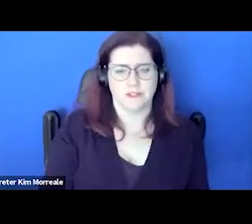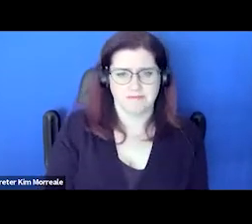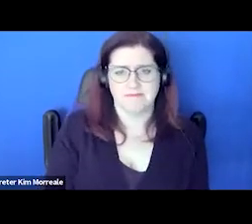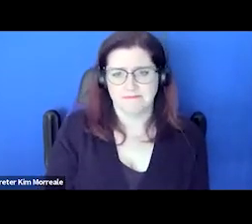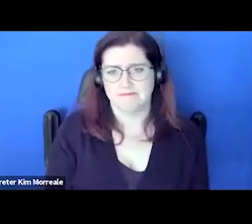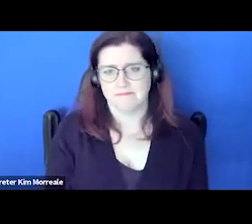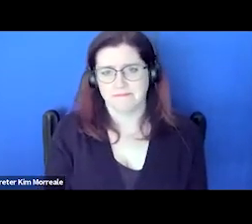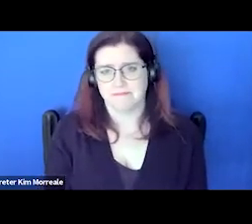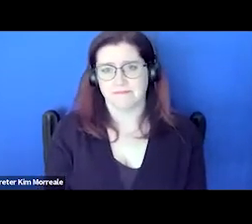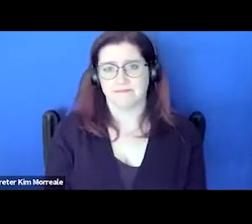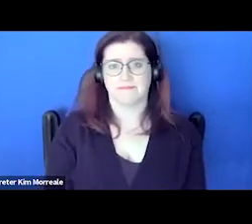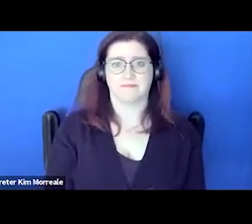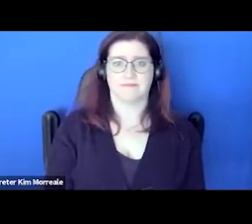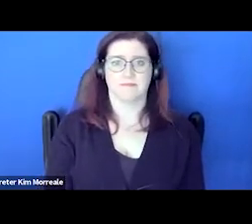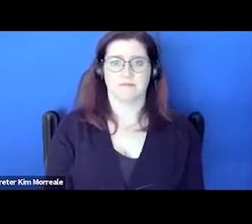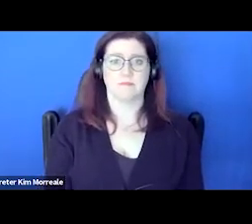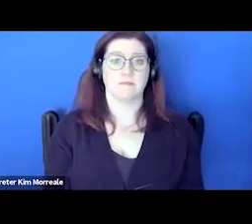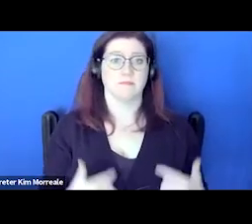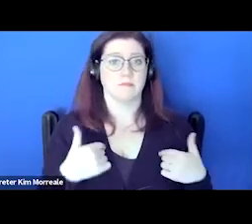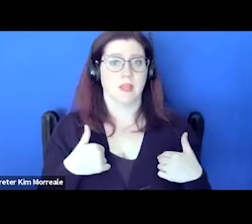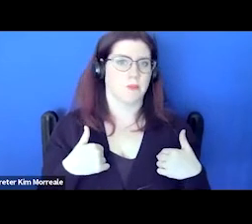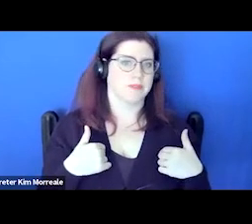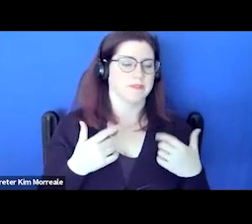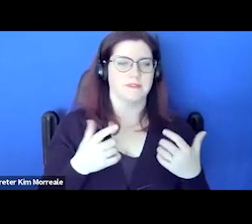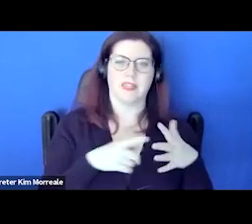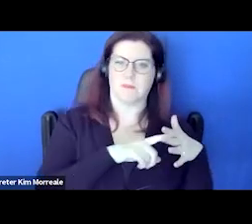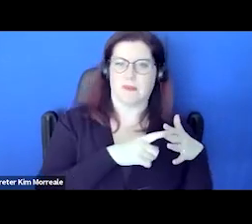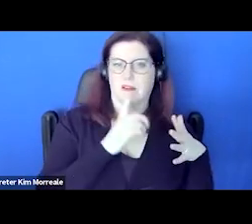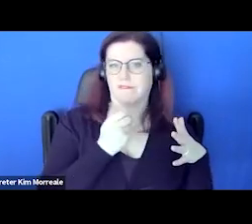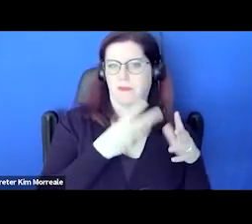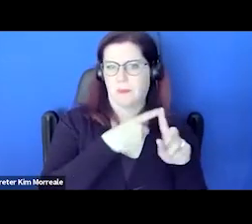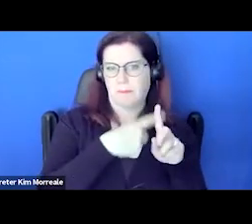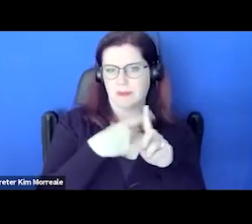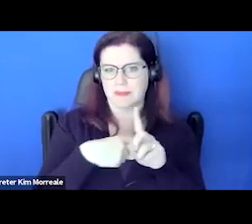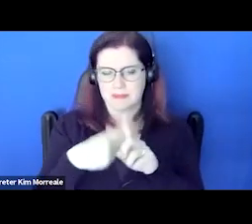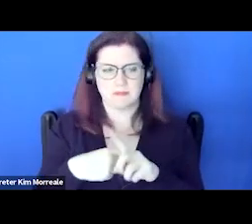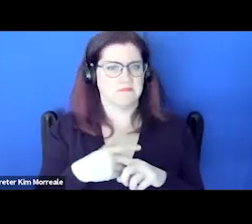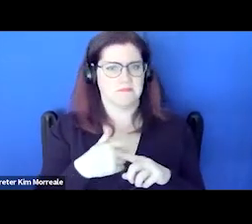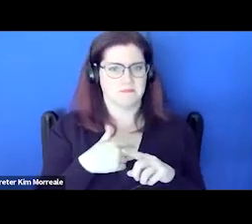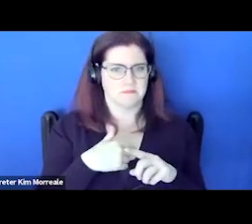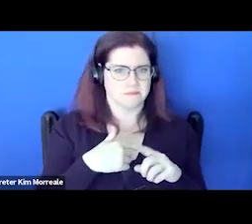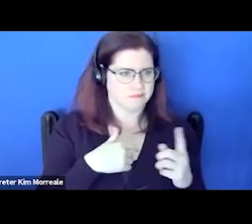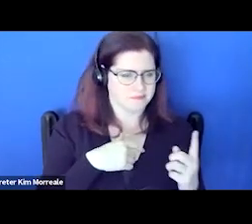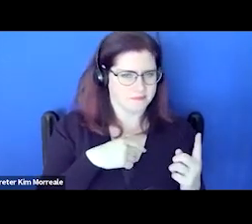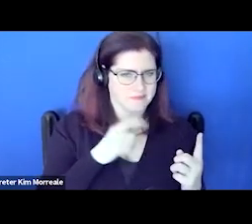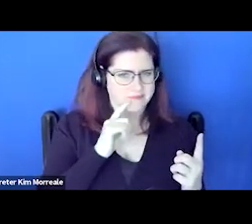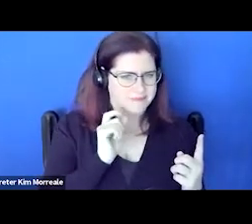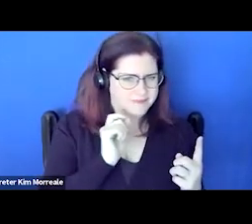When I first met, I was meeting with her for the first few months. I couldn't even comprehend what she was saying.